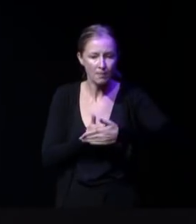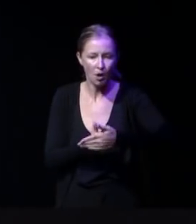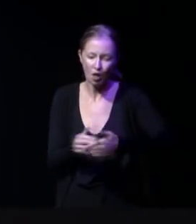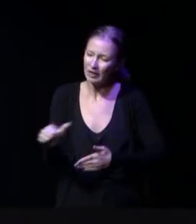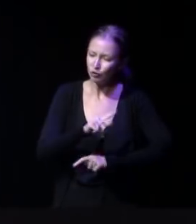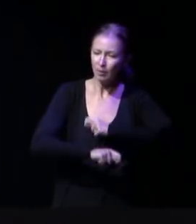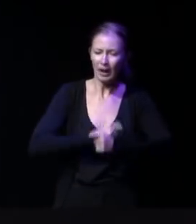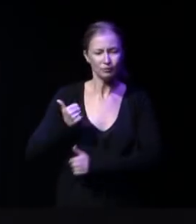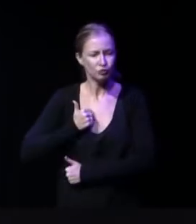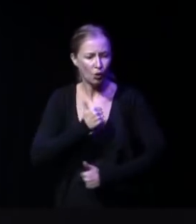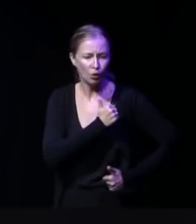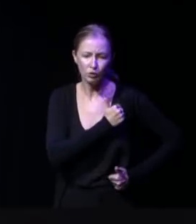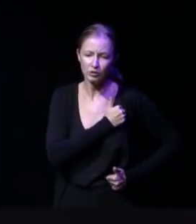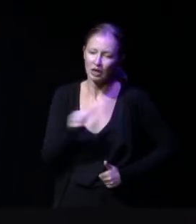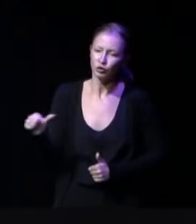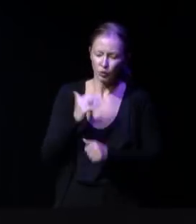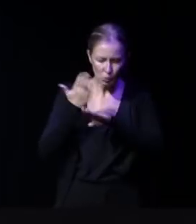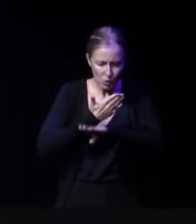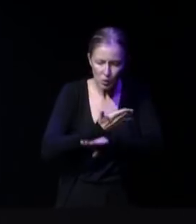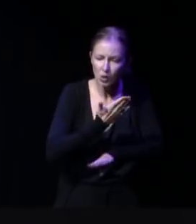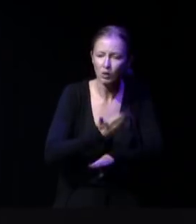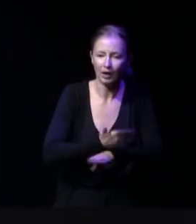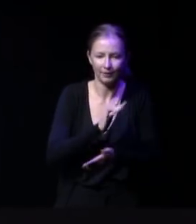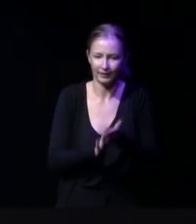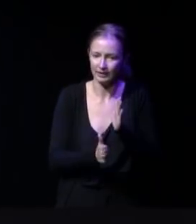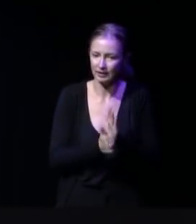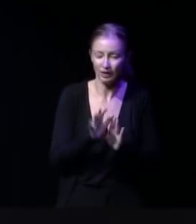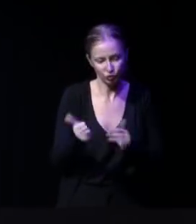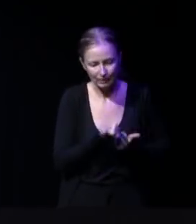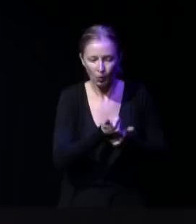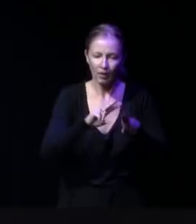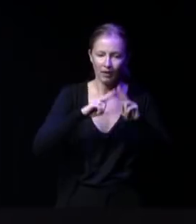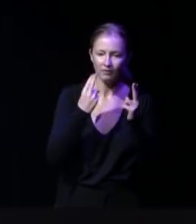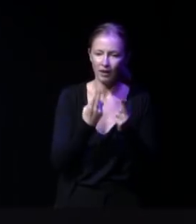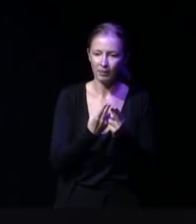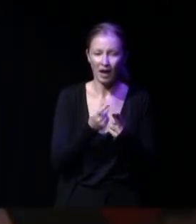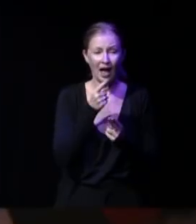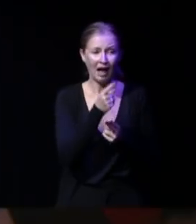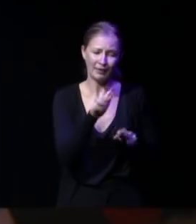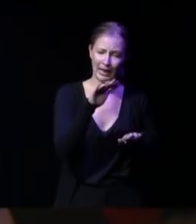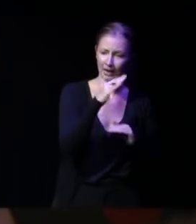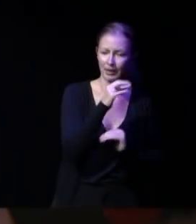to become workaholics, to be supporters, you know, all of these things that really diminish and narrow the spectrum of their humanity.